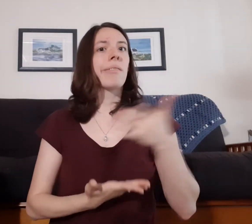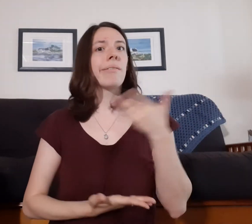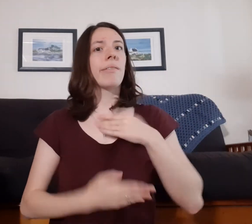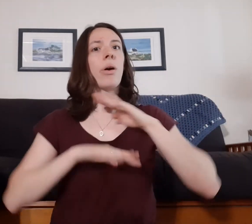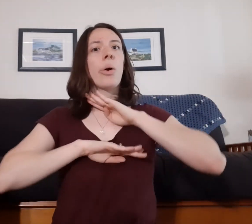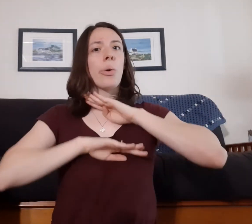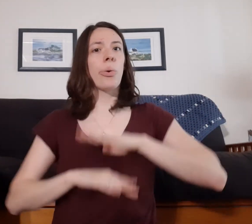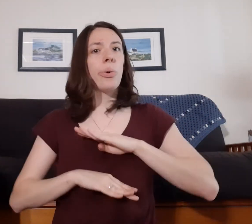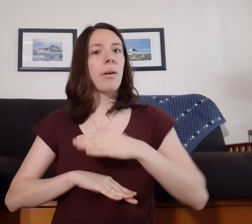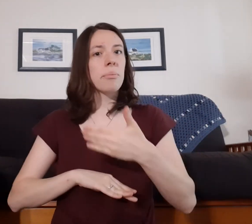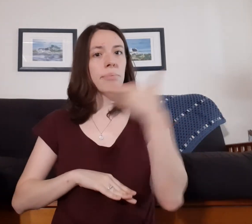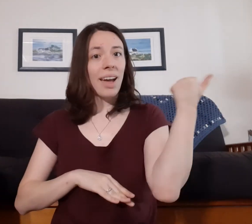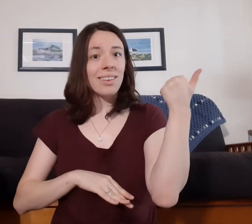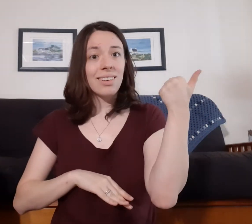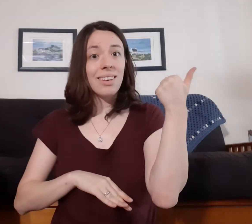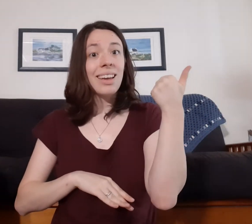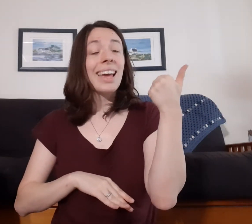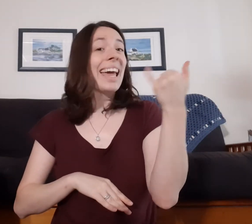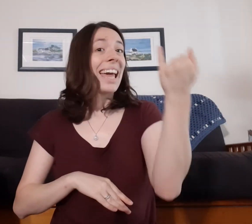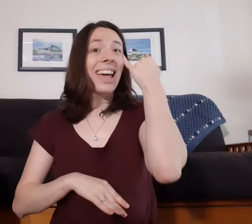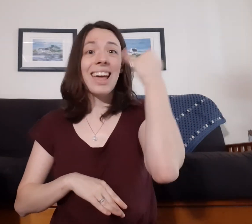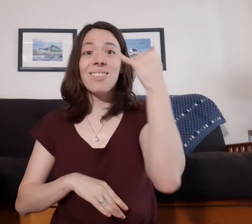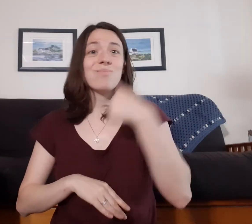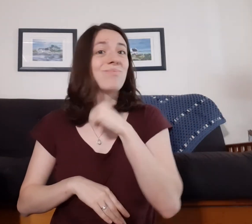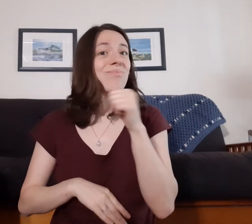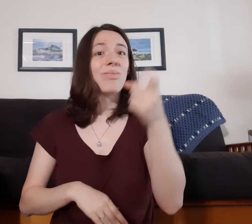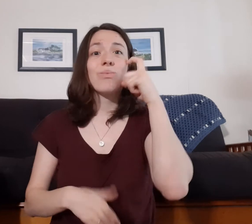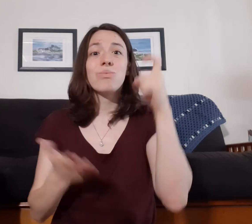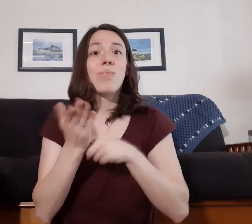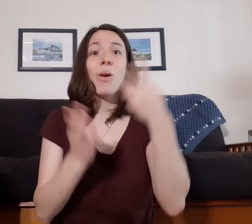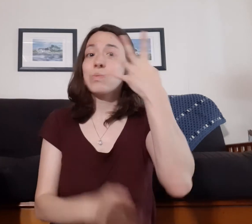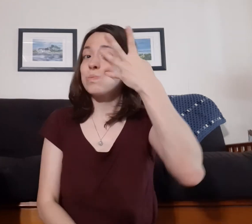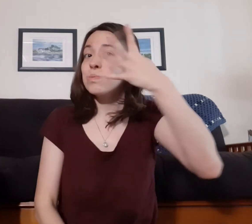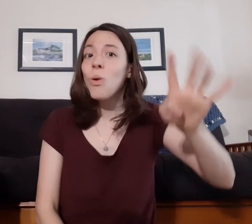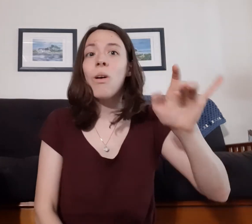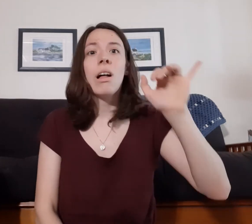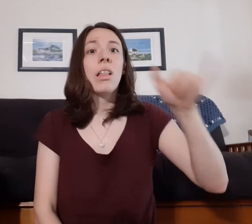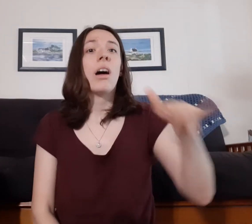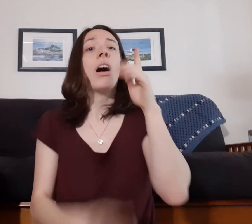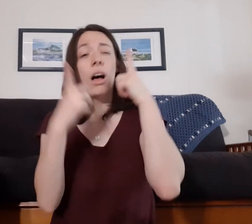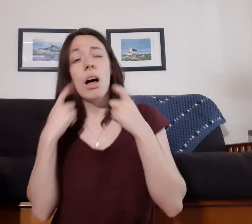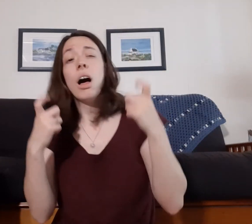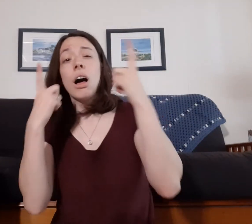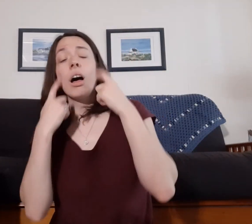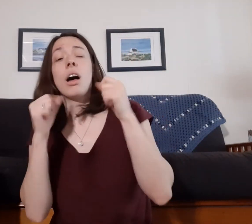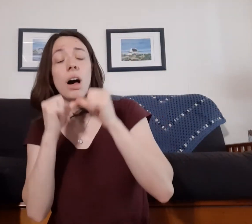Then they will feel relieved and much better. If we don't recognize or ignore that signal, they will continue to cry.